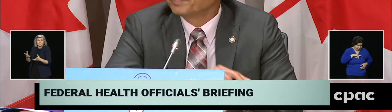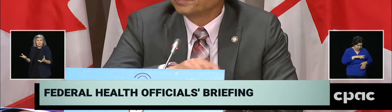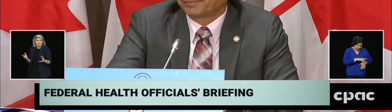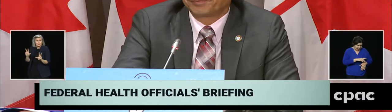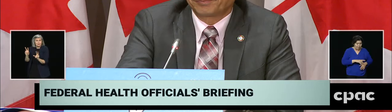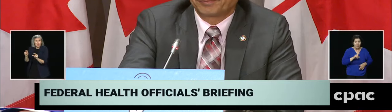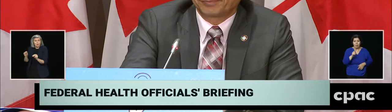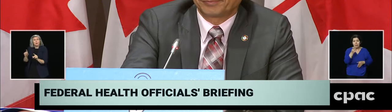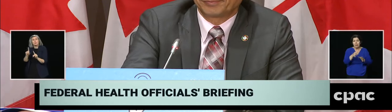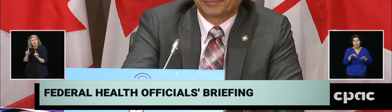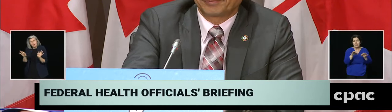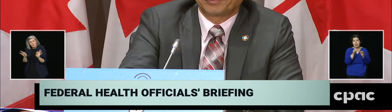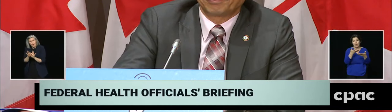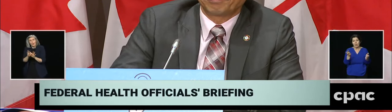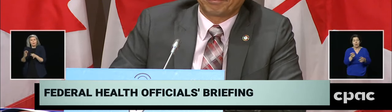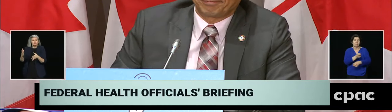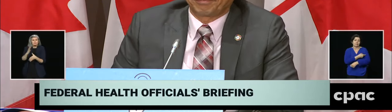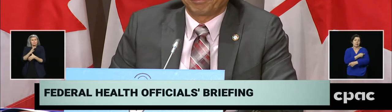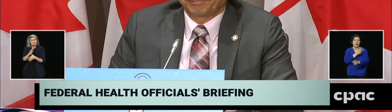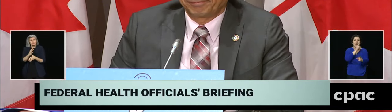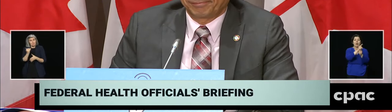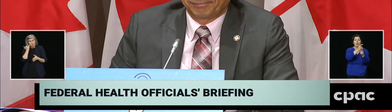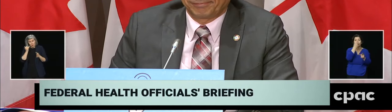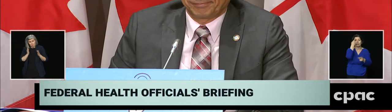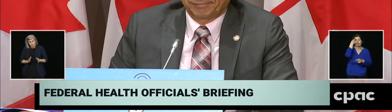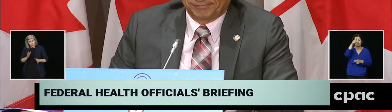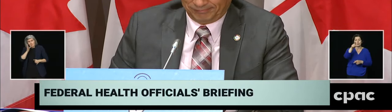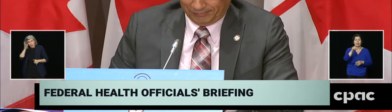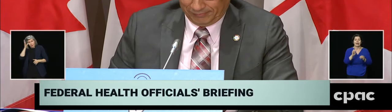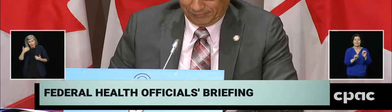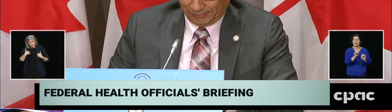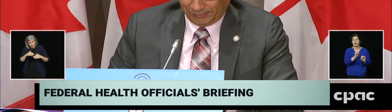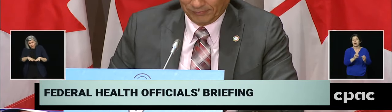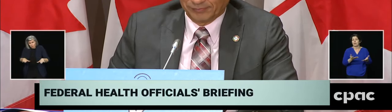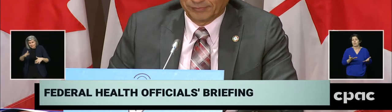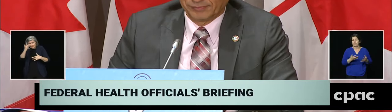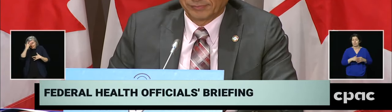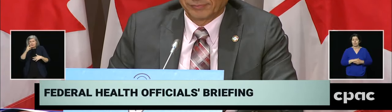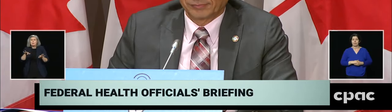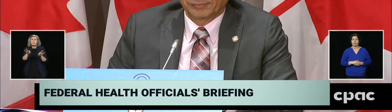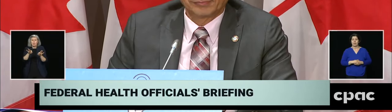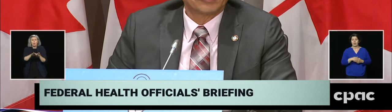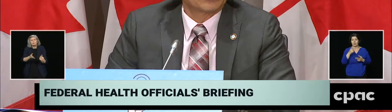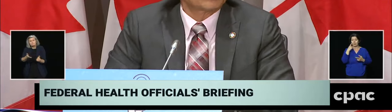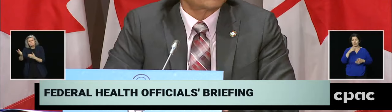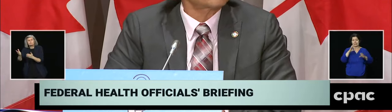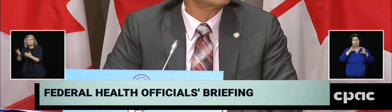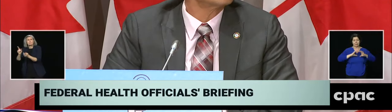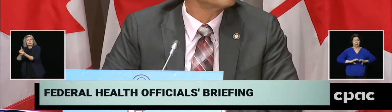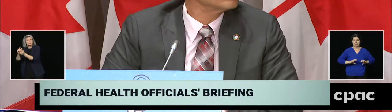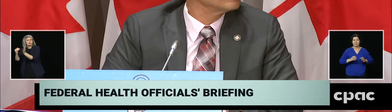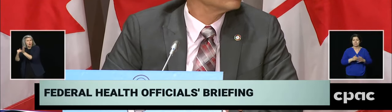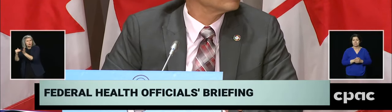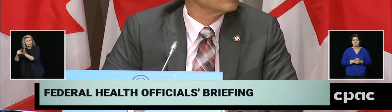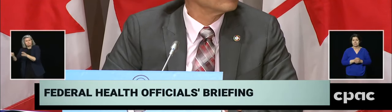IF YOUR PARENT WITH A SICK KID, THE FIRST THING TO DO IS TO SEE YOUR DOCTOR TO GET AN ASSESSMENT DONE.